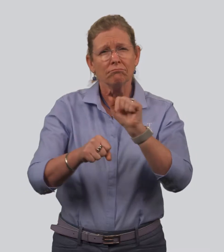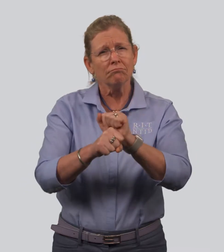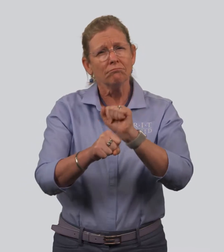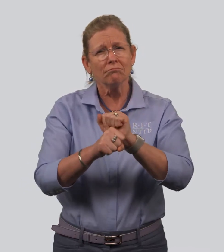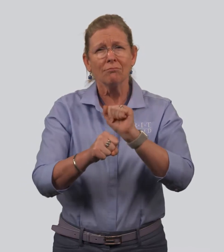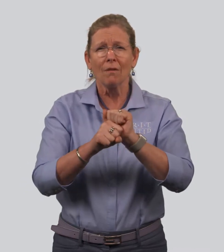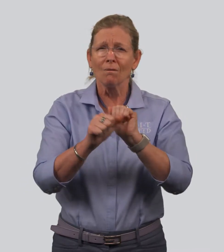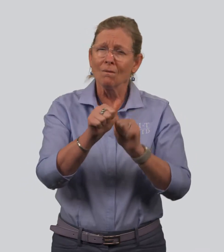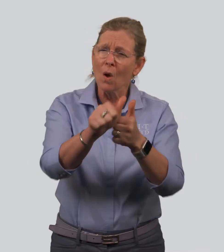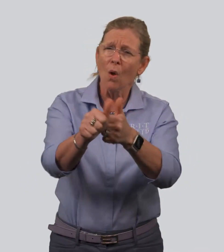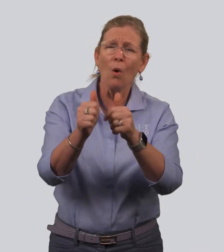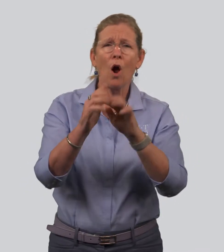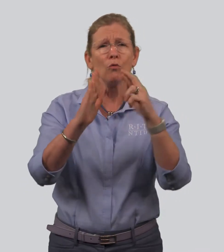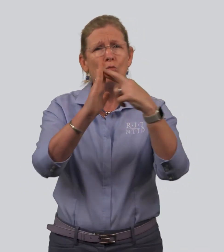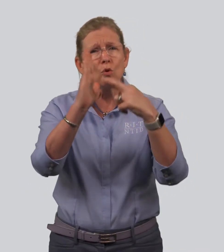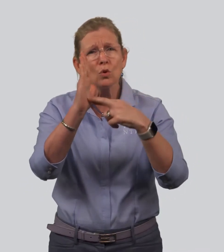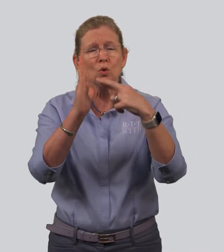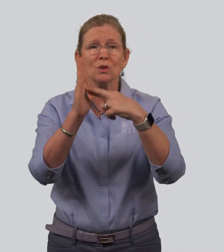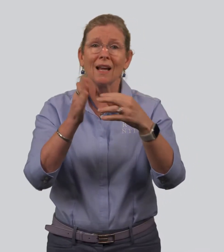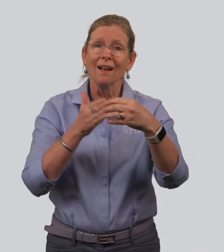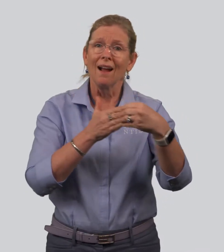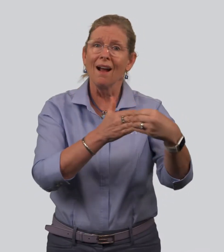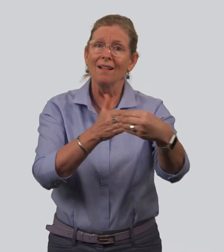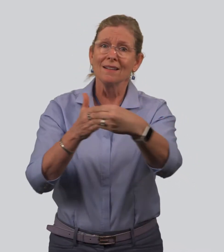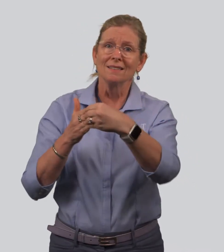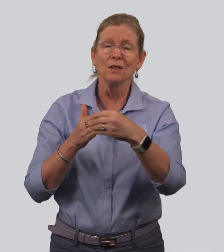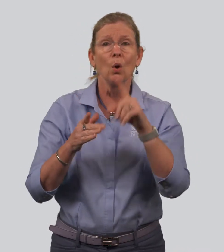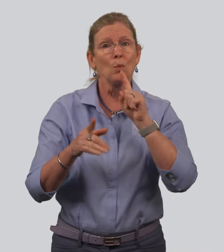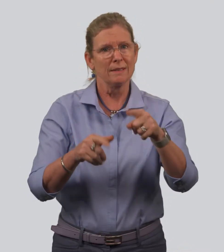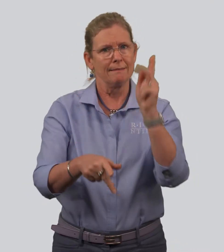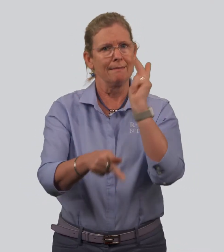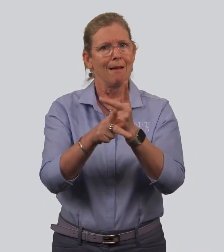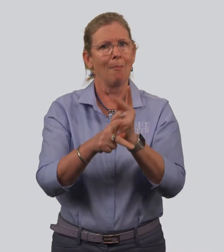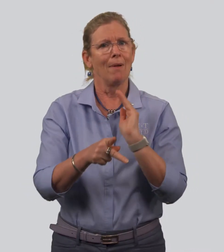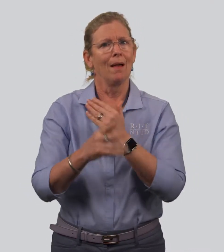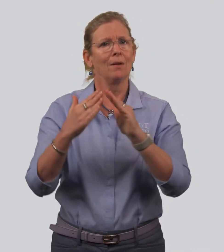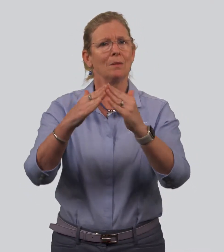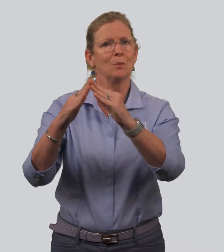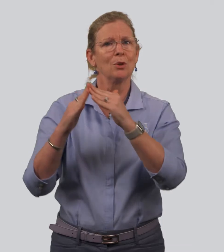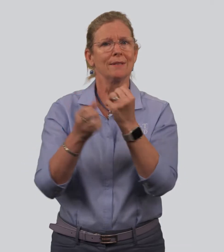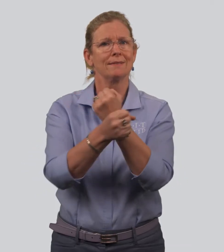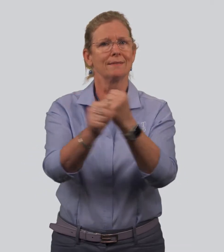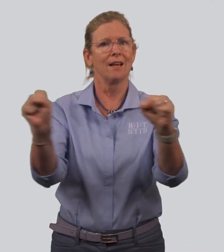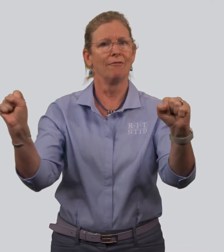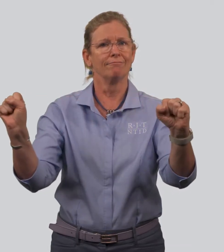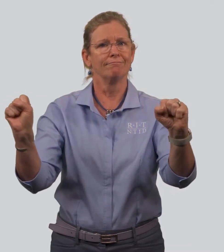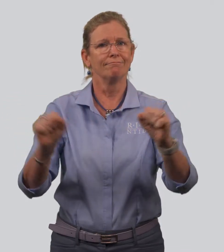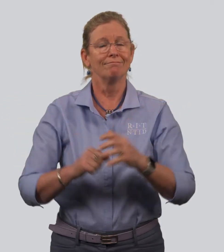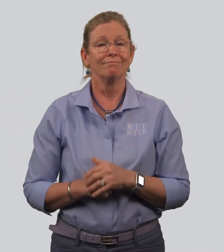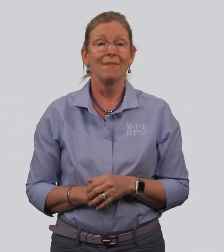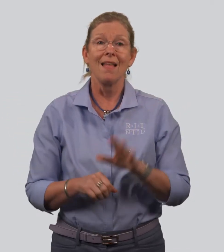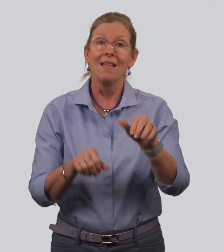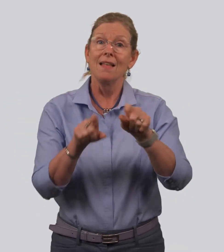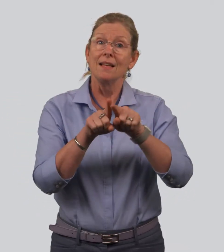You have diligently followed our rules and guidelines, which has kept our community safe.